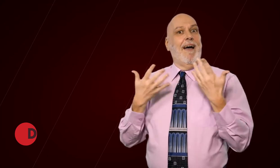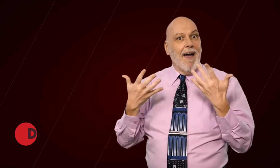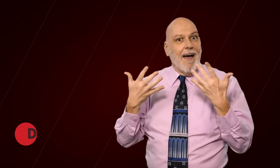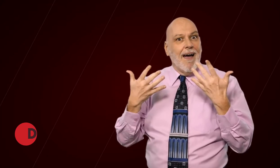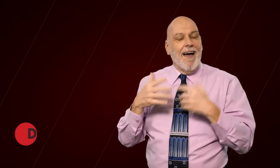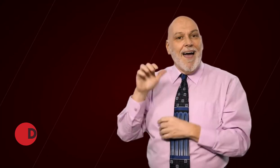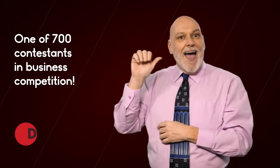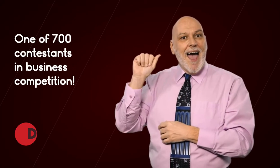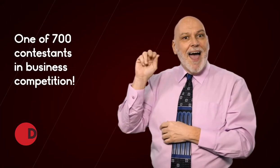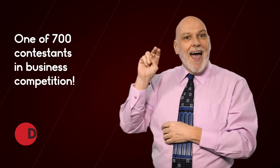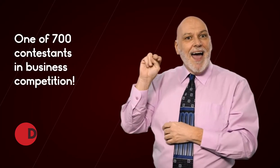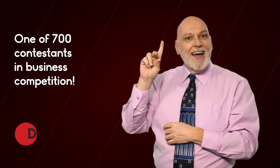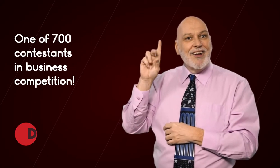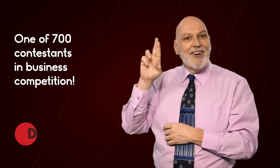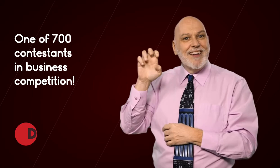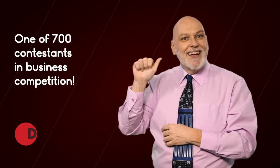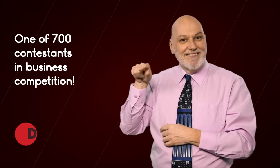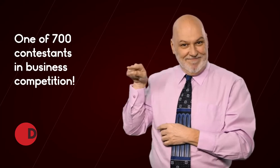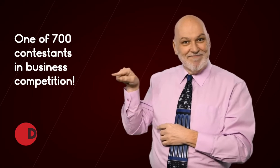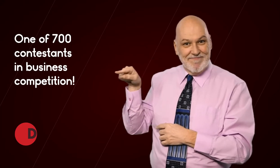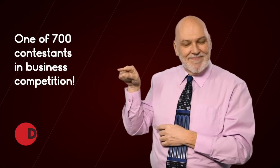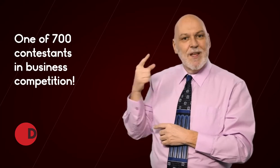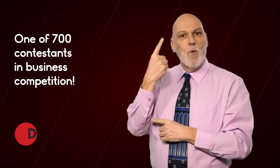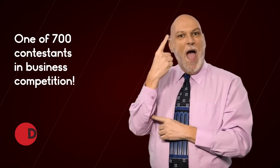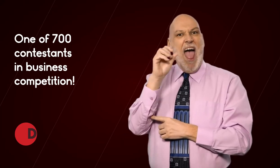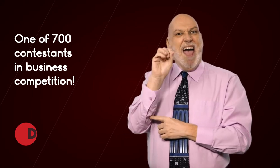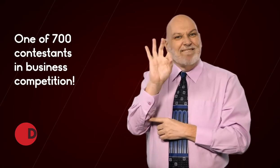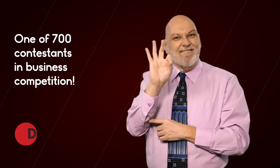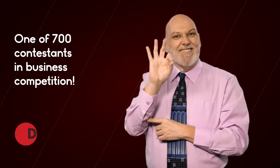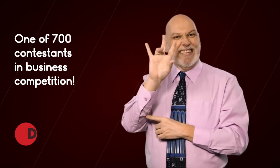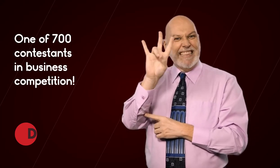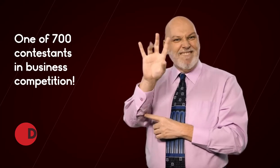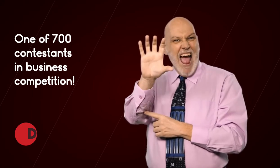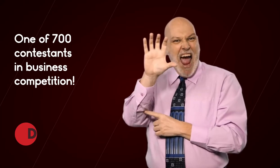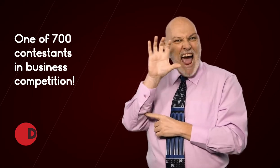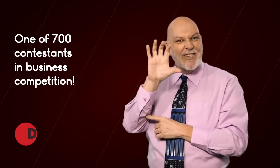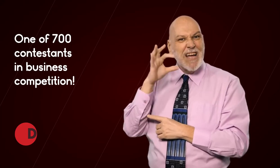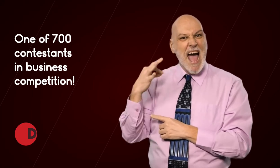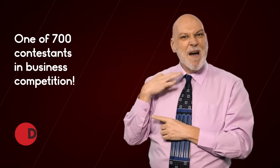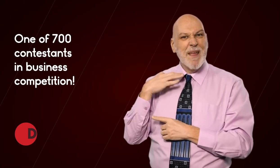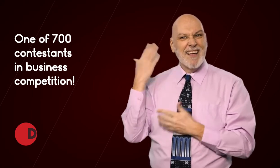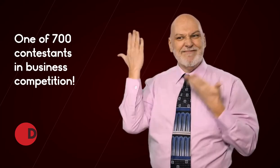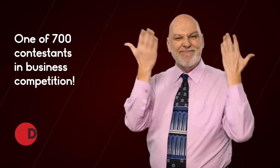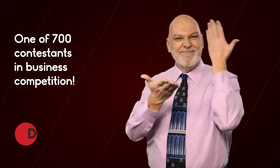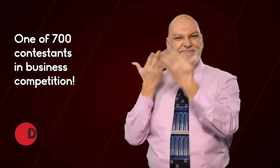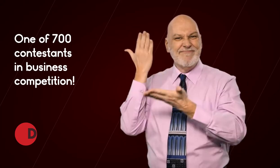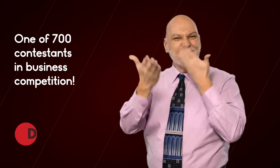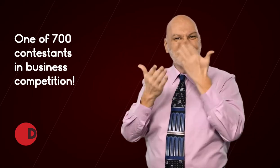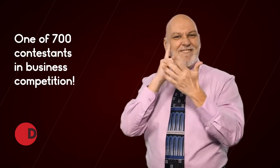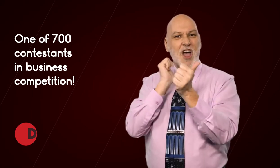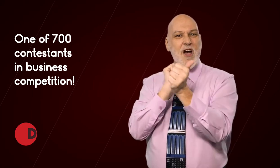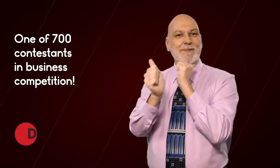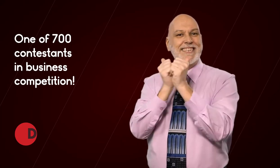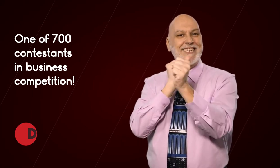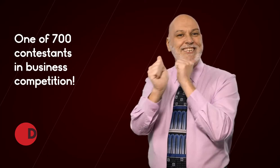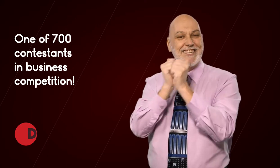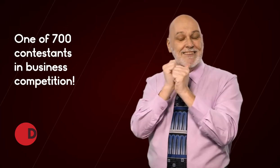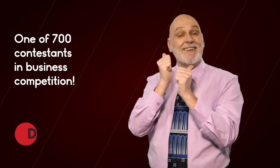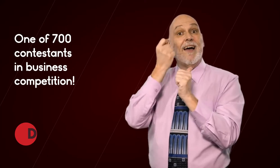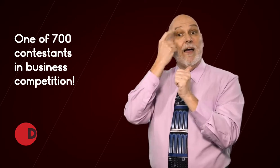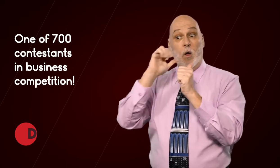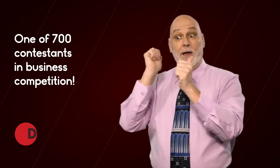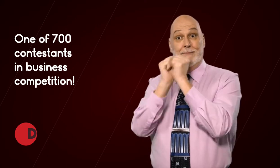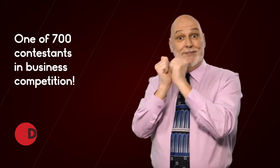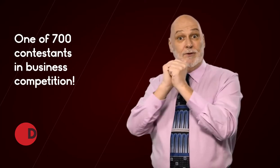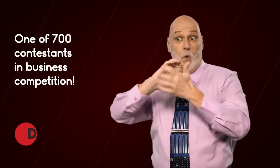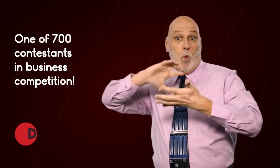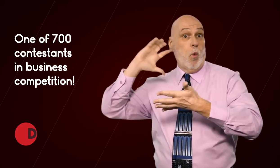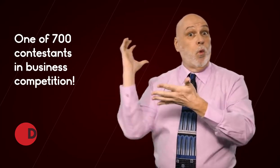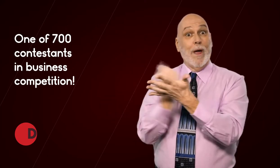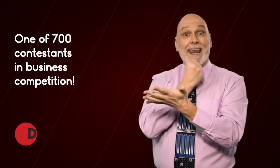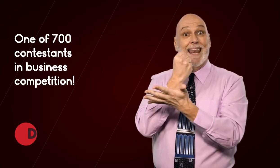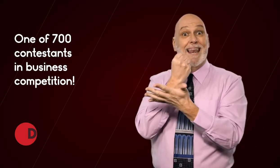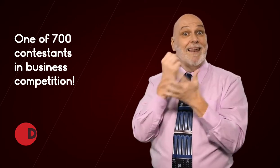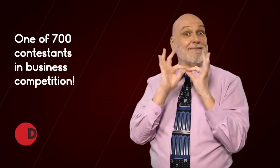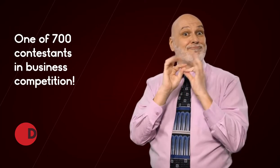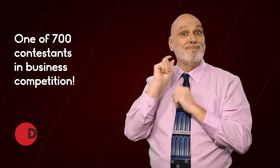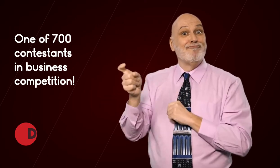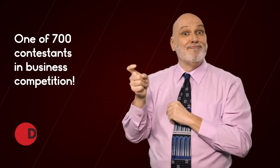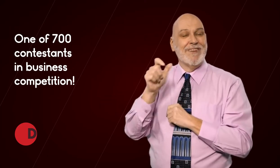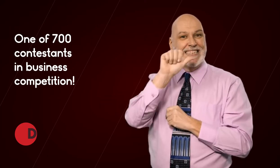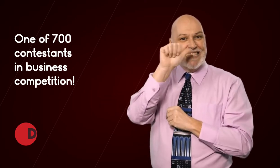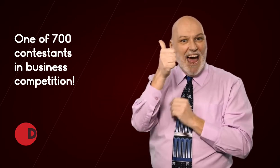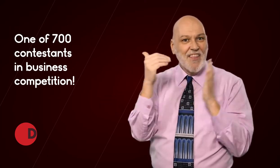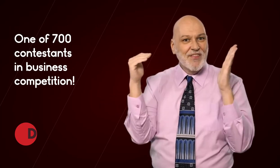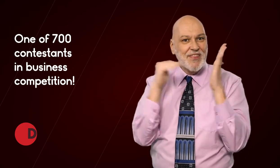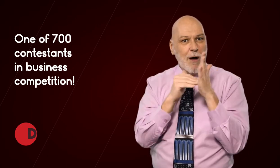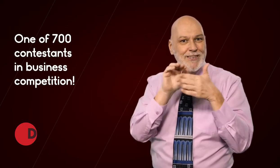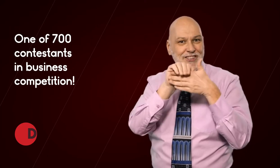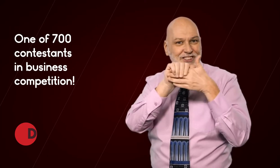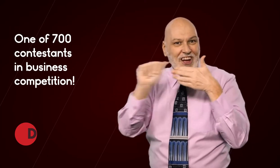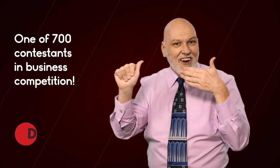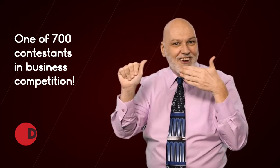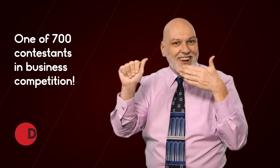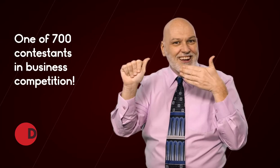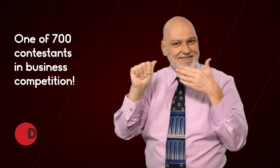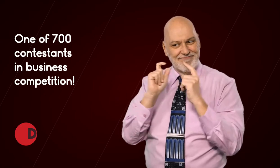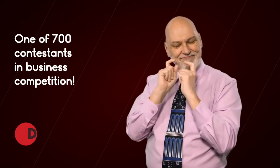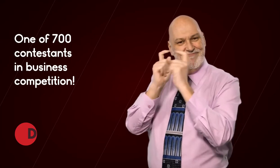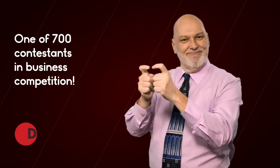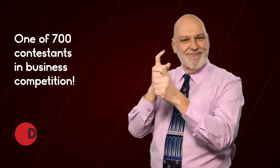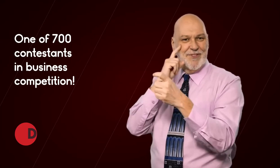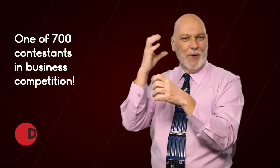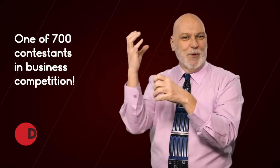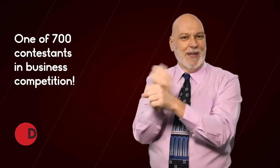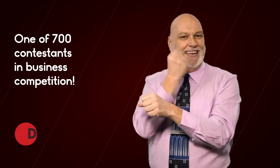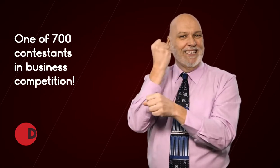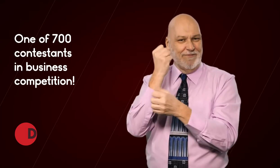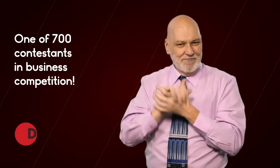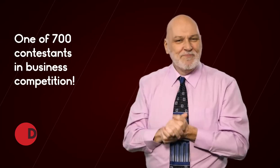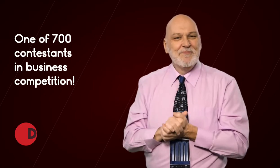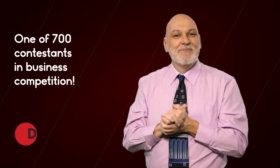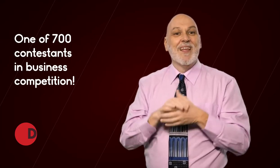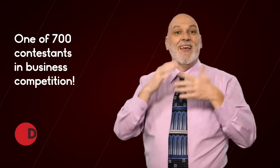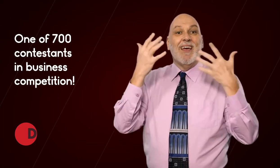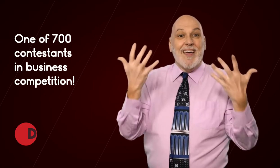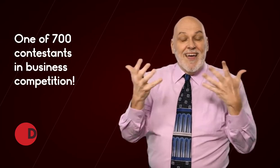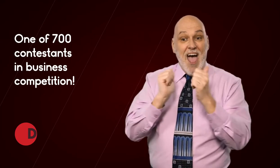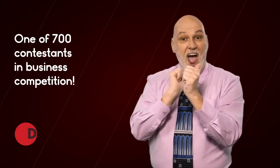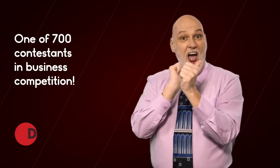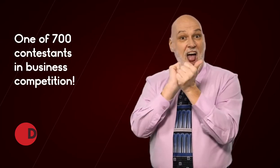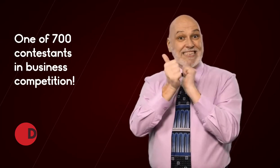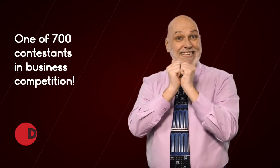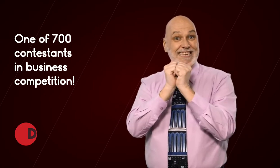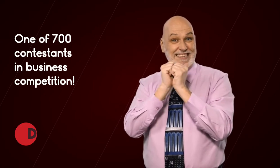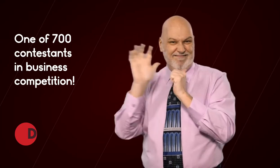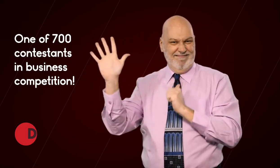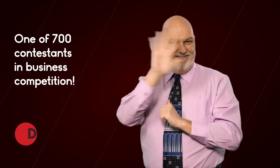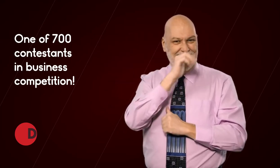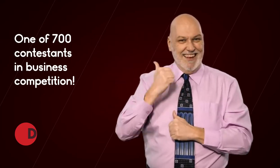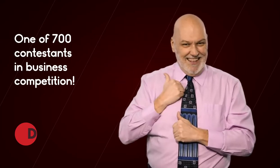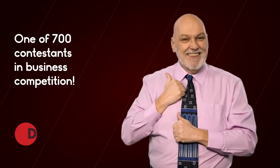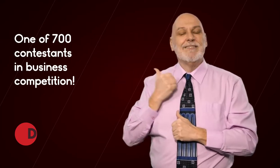Andrea was one of 700 applicants competing for the $10,000 grand prize.